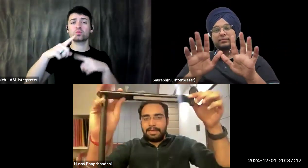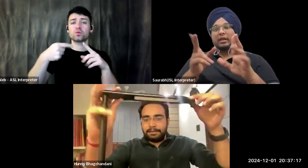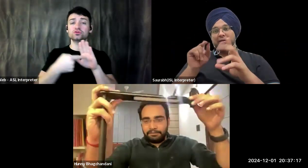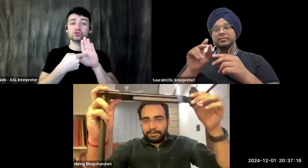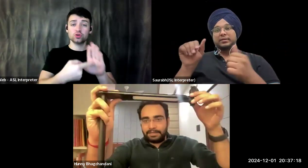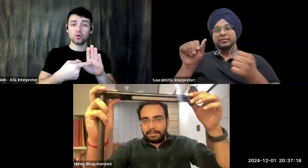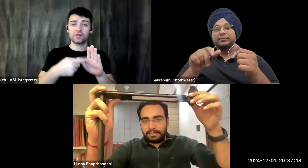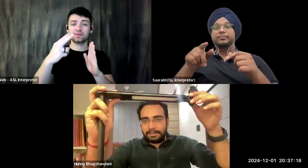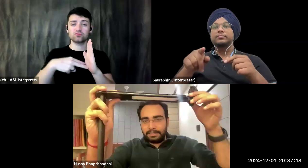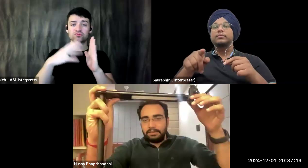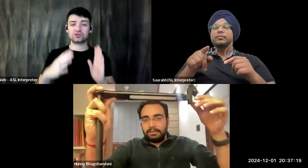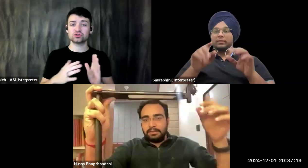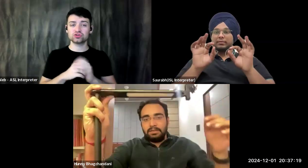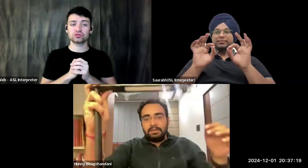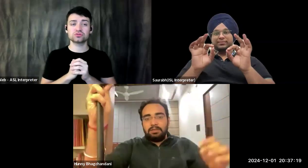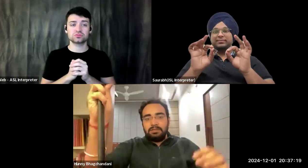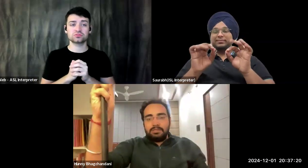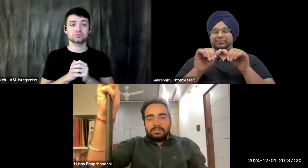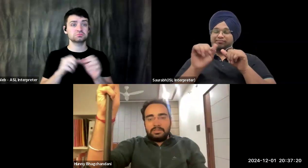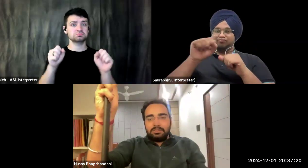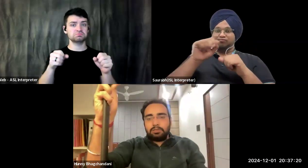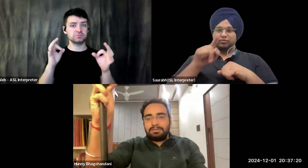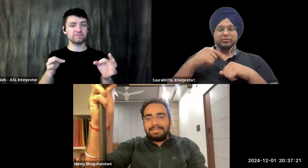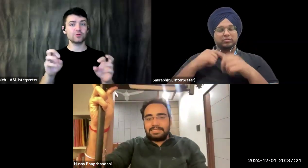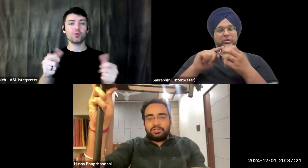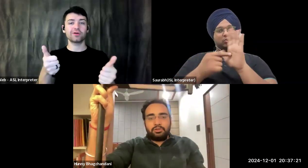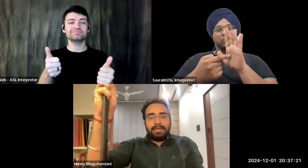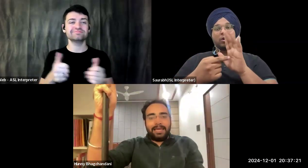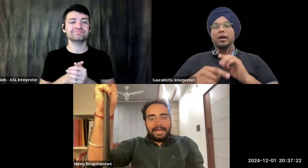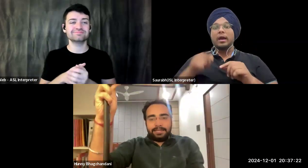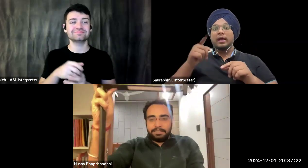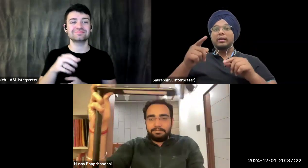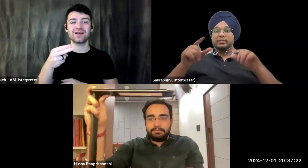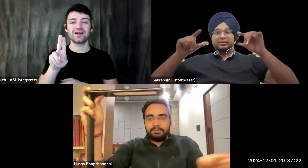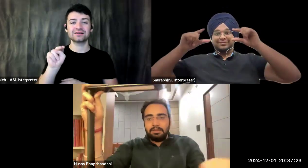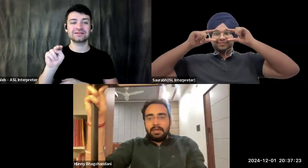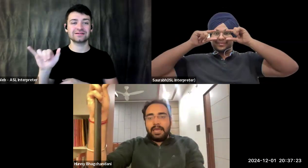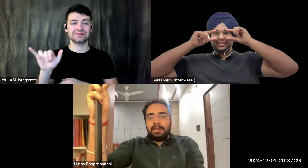[Hunny speaking] Yeah, definitely. So this is Jyoti AI reader.